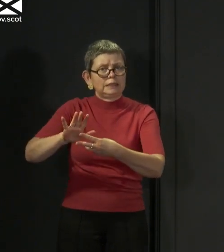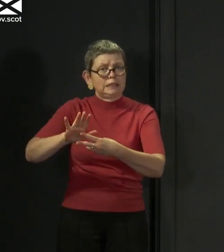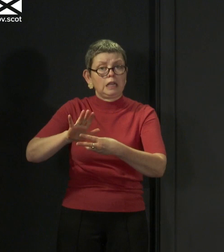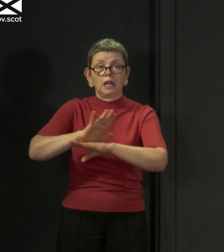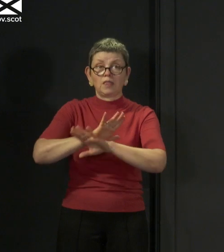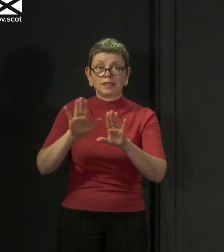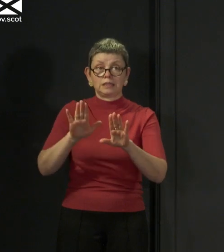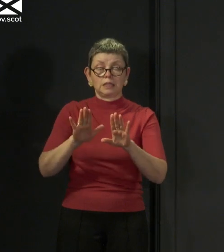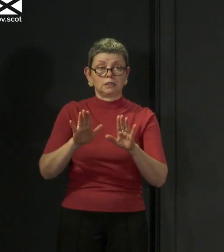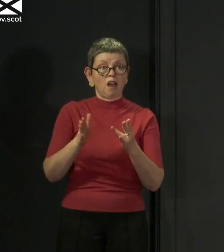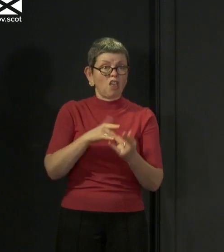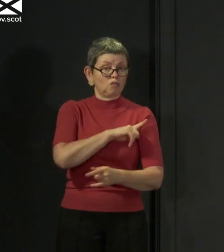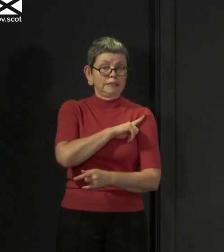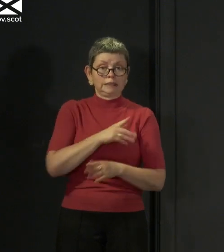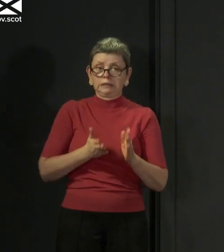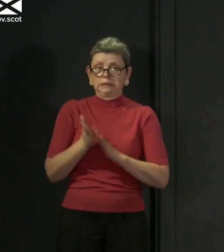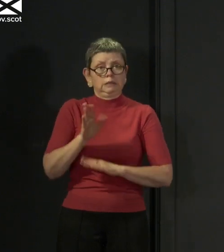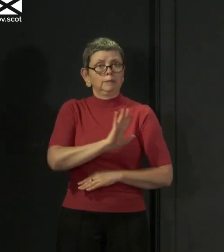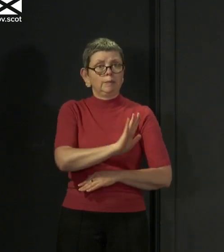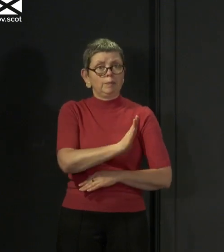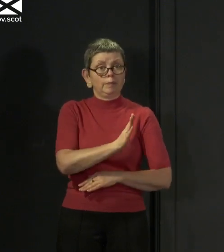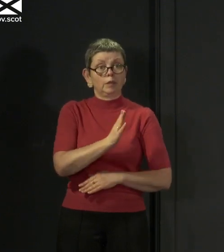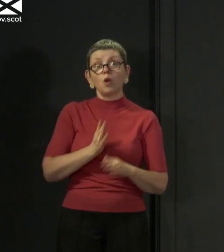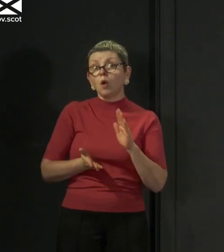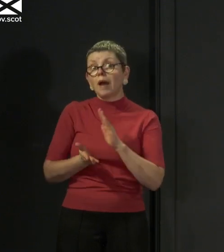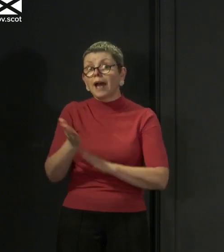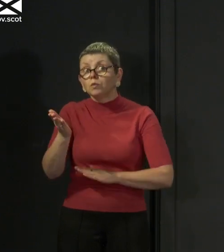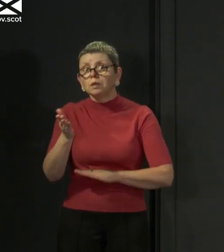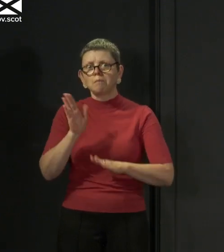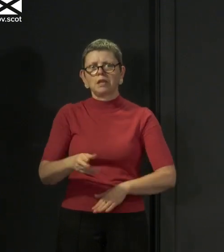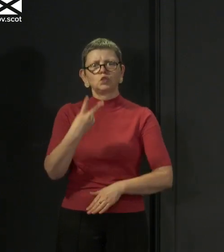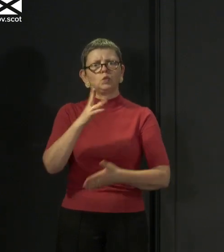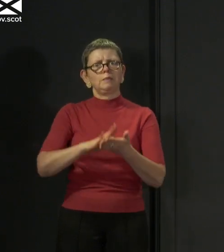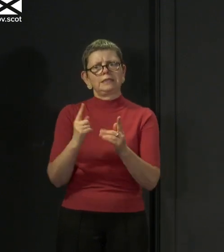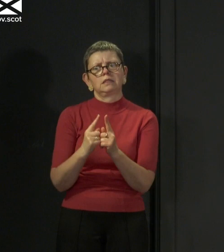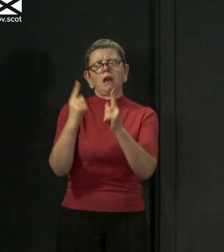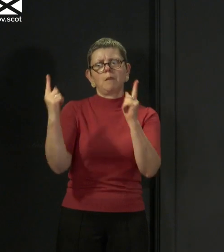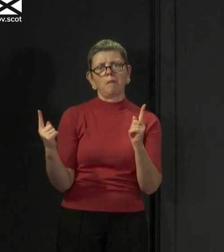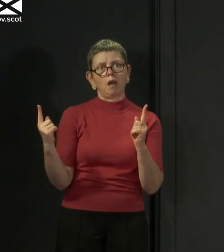If you do go out, you should be staying more than two meters from other people, and you should not be meeting up with people from other households.